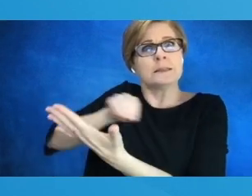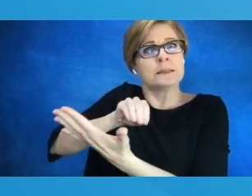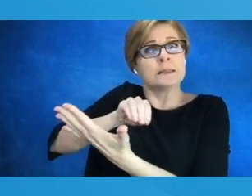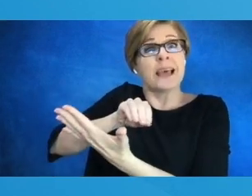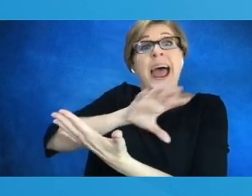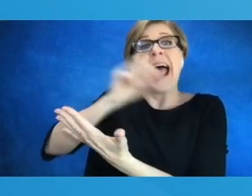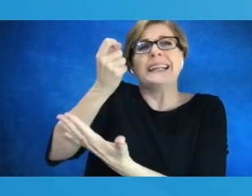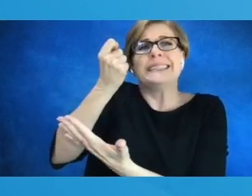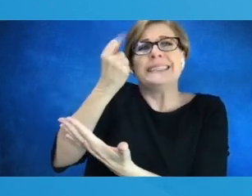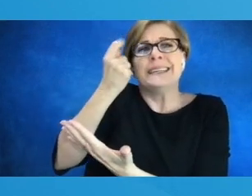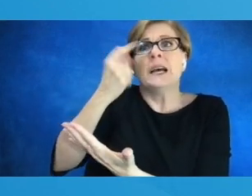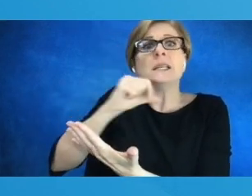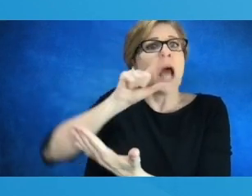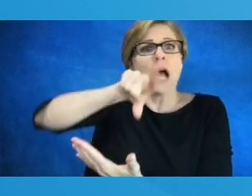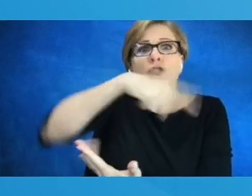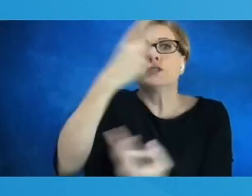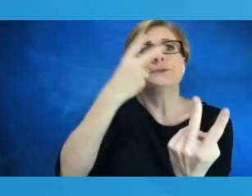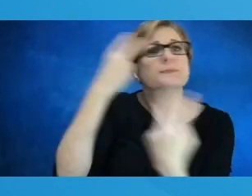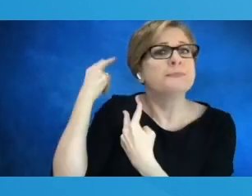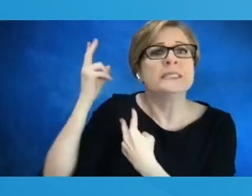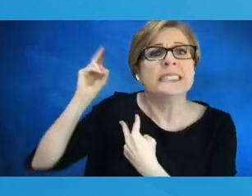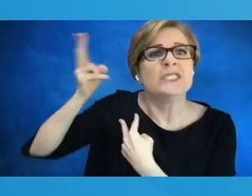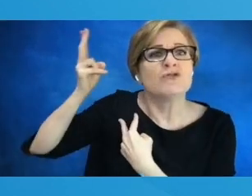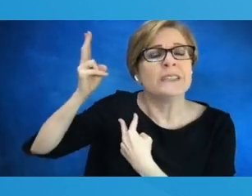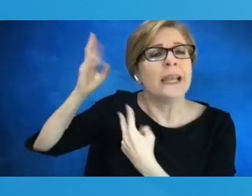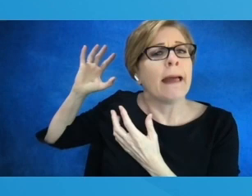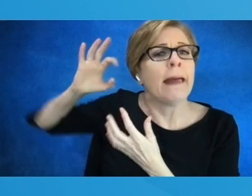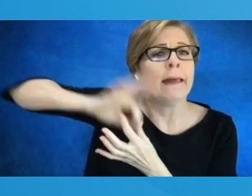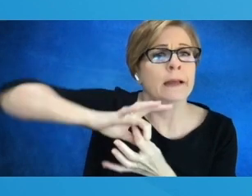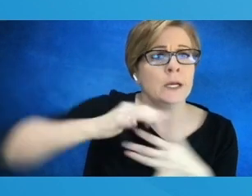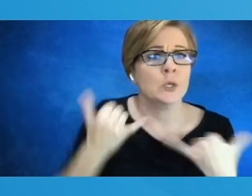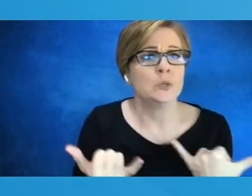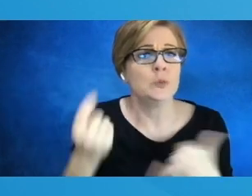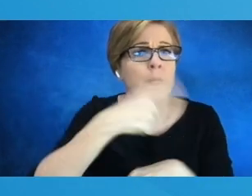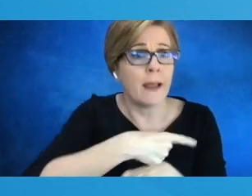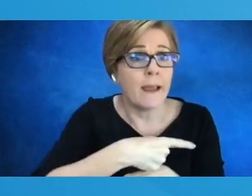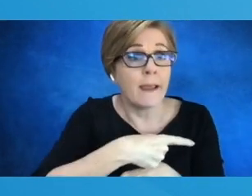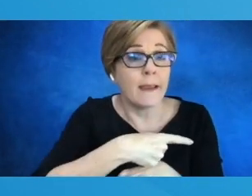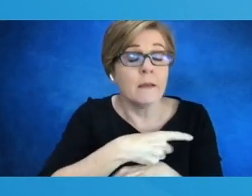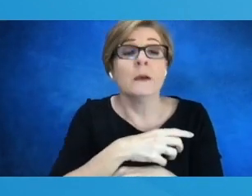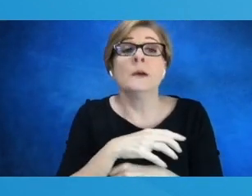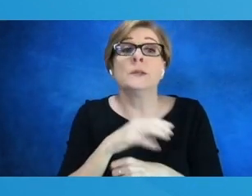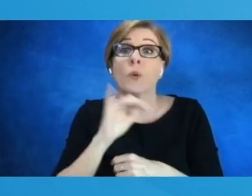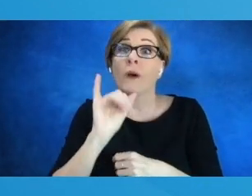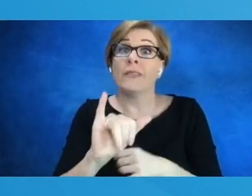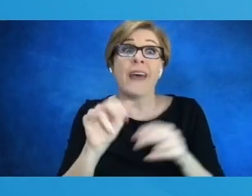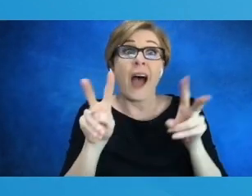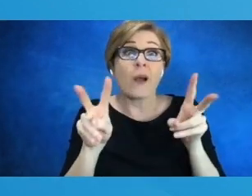I'm thinking back to that, that quote that Tiffany mentioned earlier about standing in